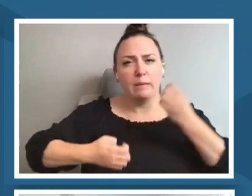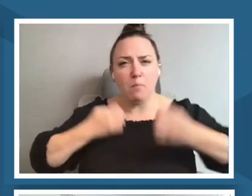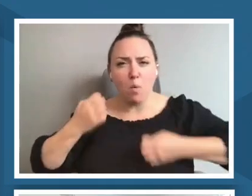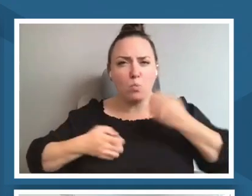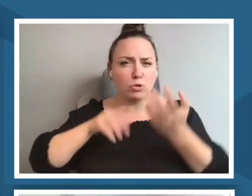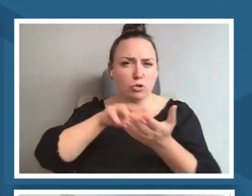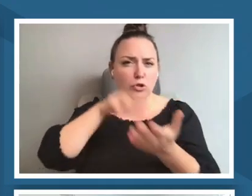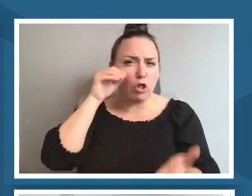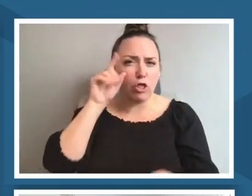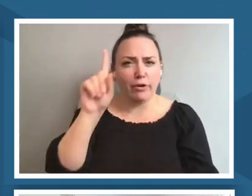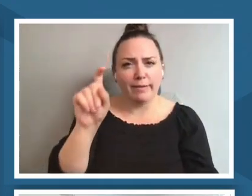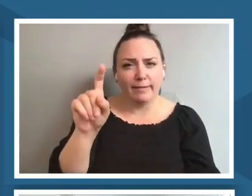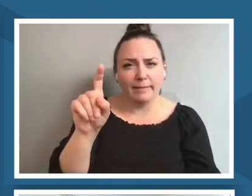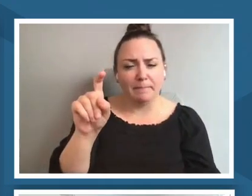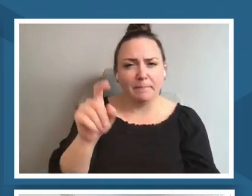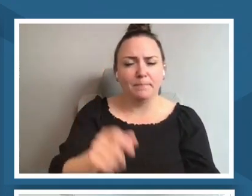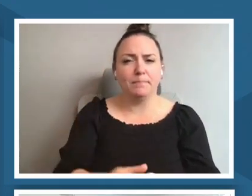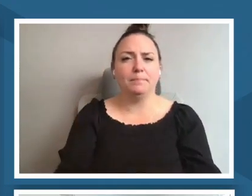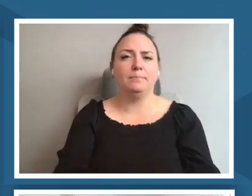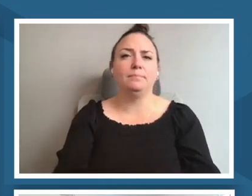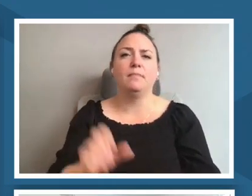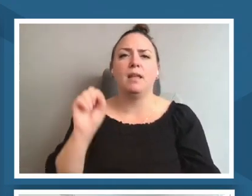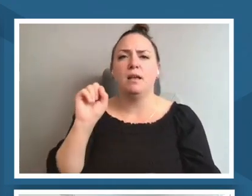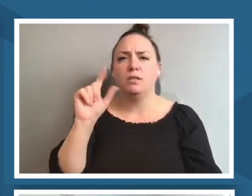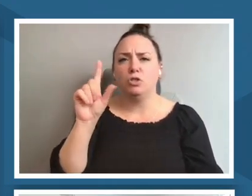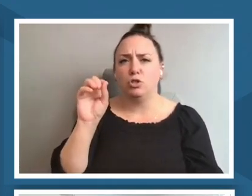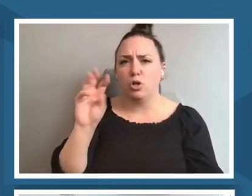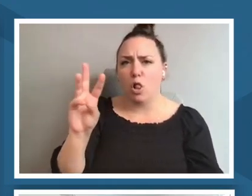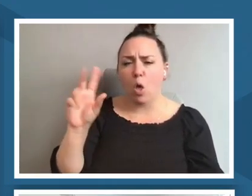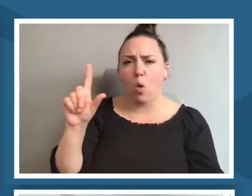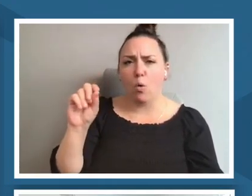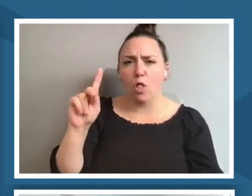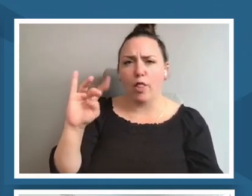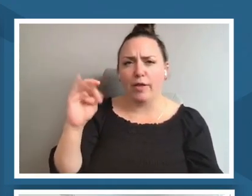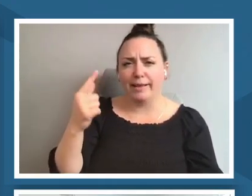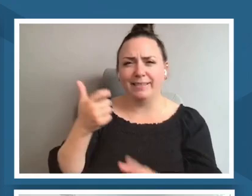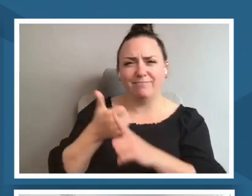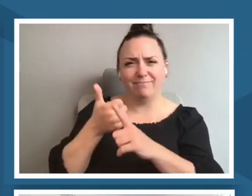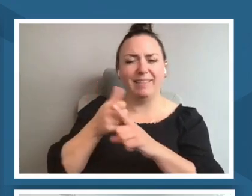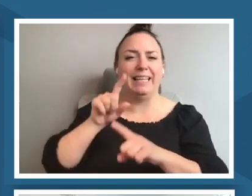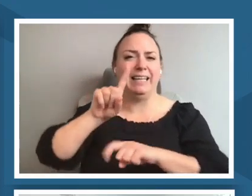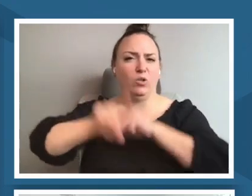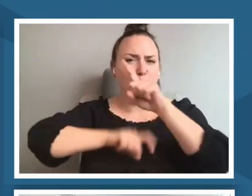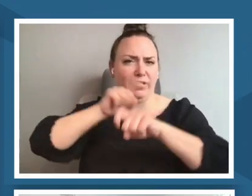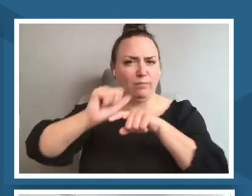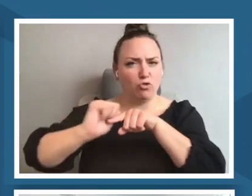so slow booking is an inquiry practice